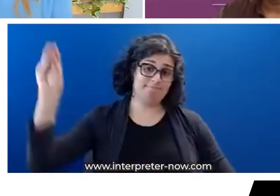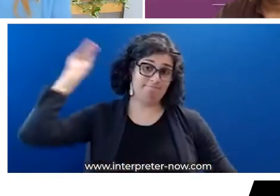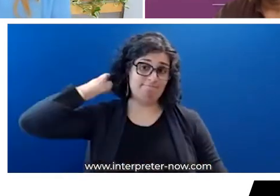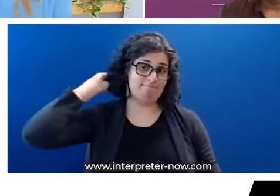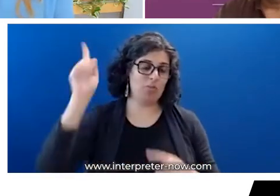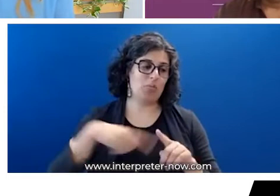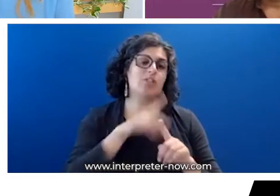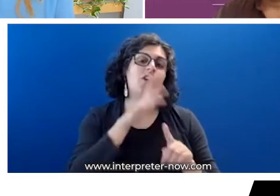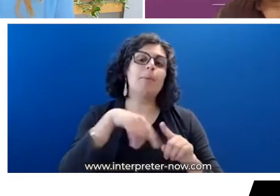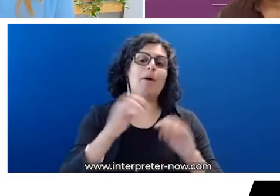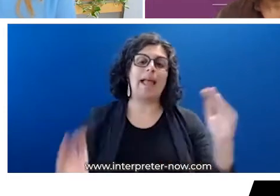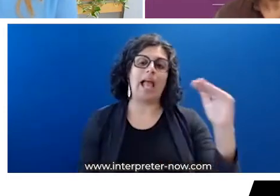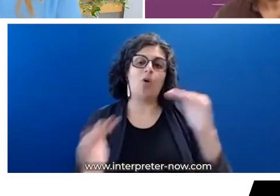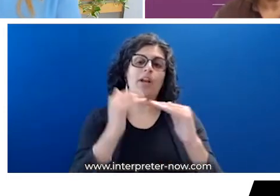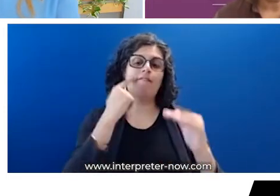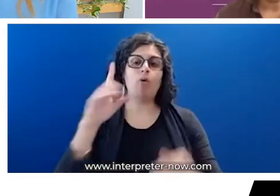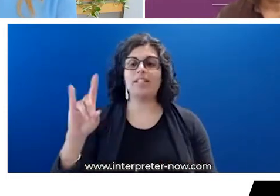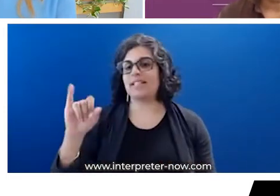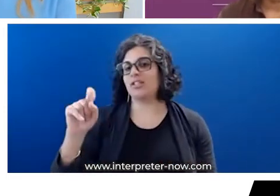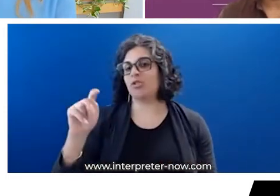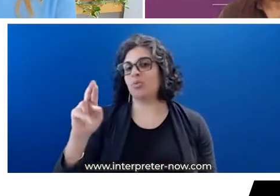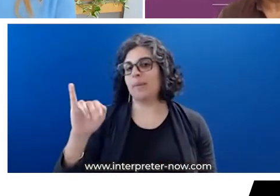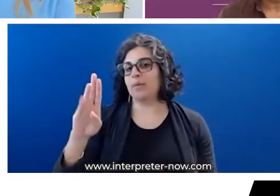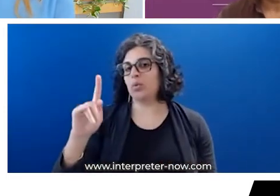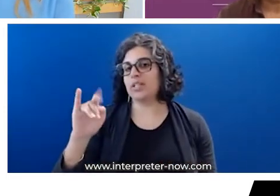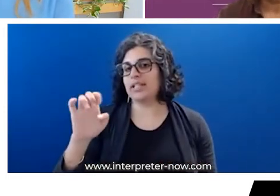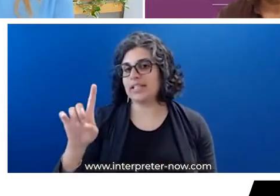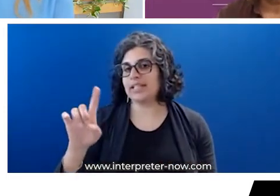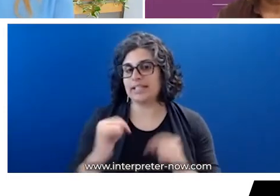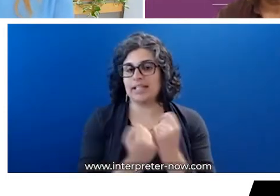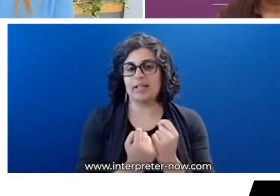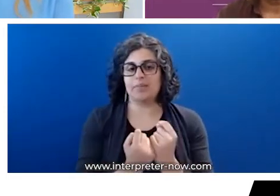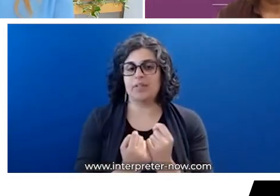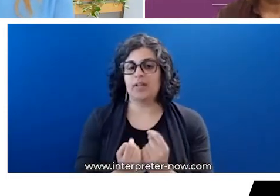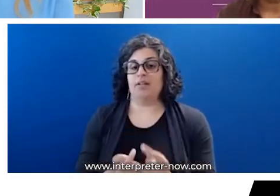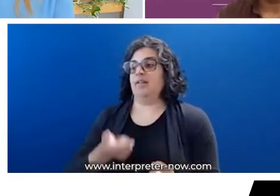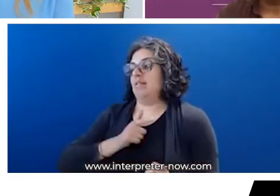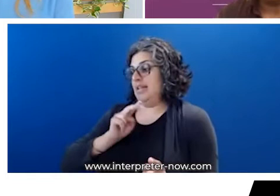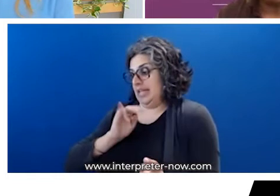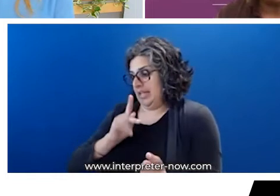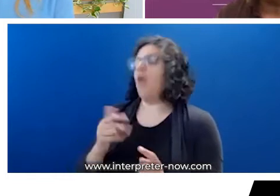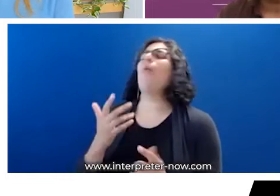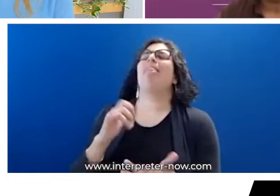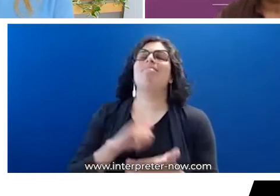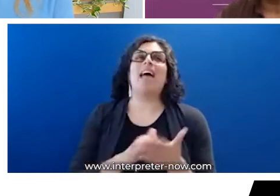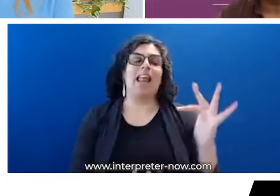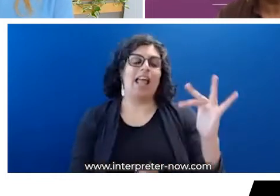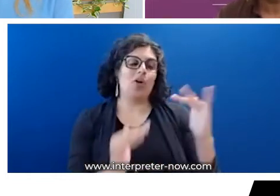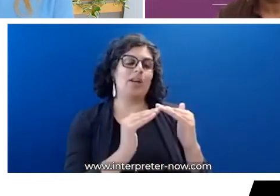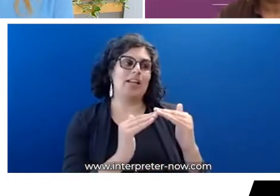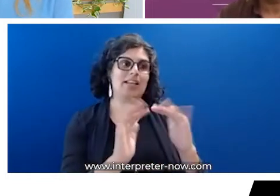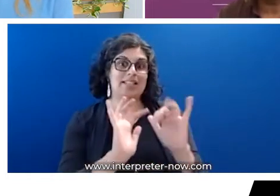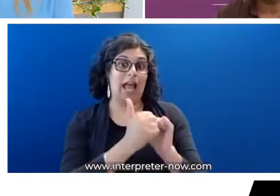Yeah, well, equity is the gateway to opportunity for all, so to inclusion and to